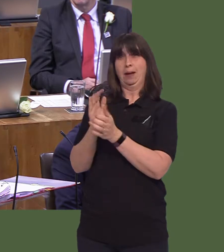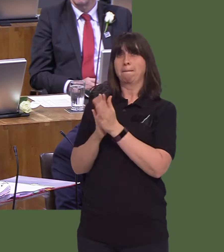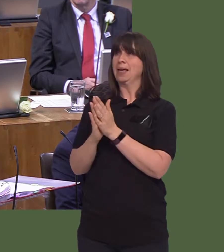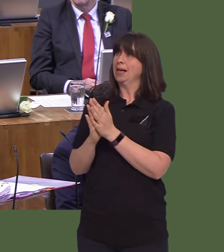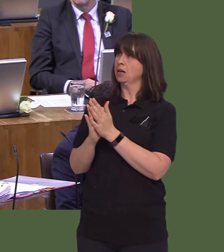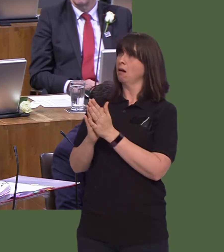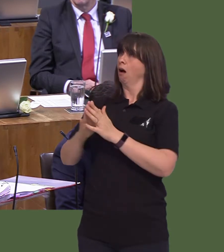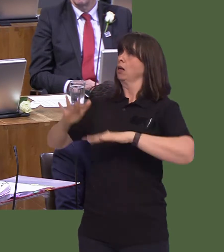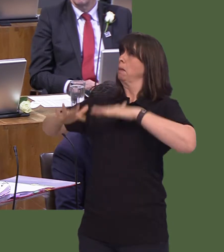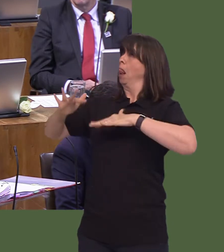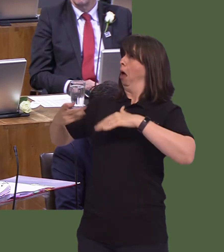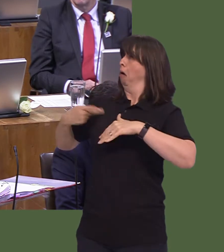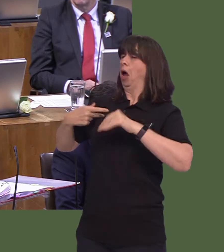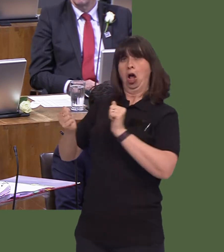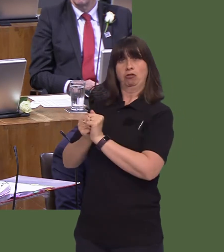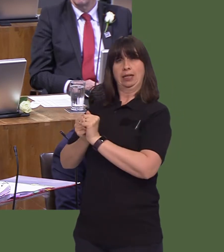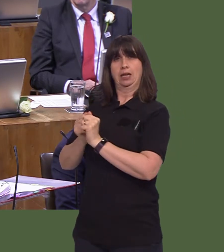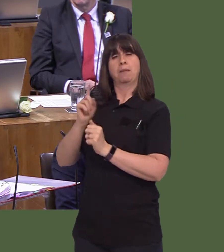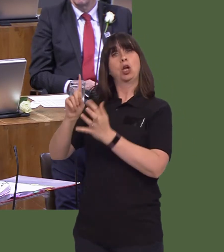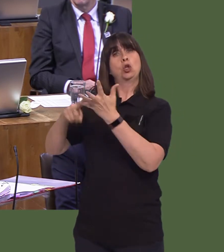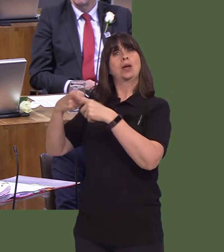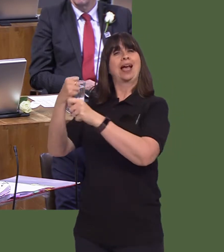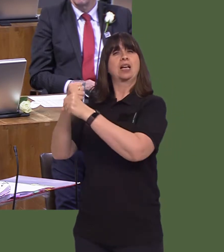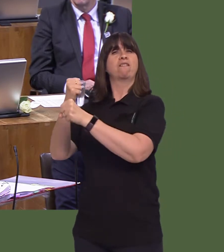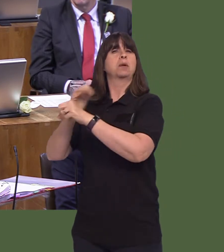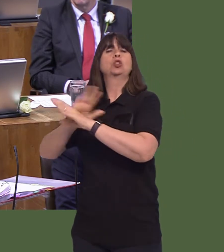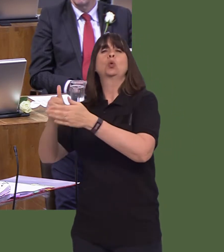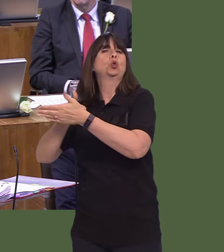What the agreement says is that the UK Government will not normally legislate in devolved areas.